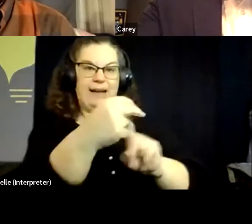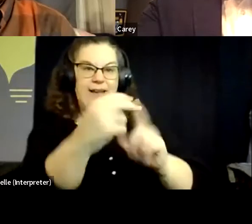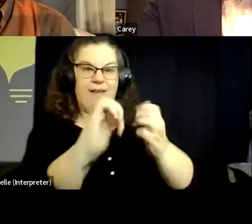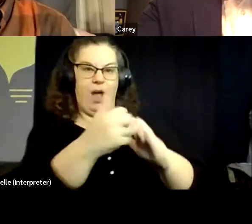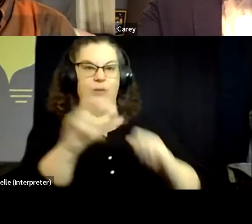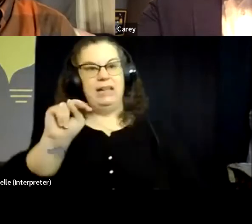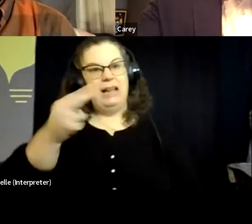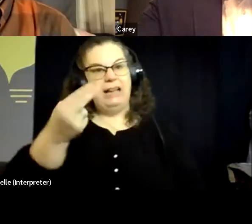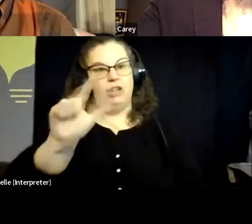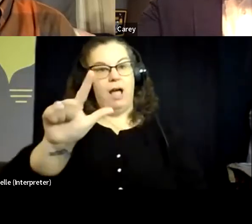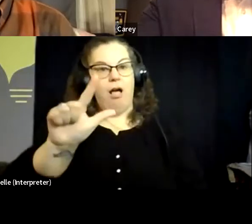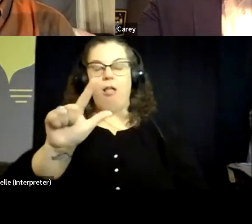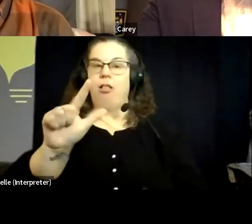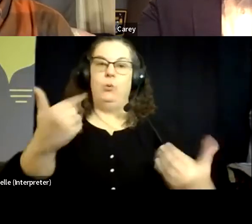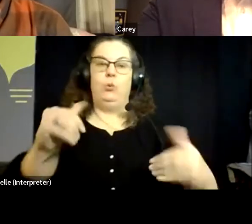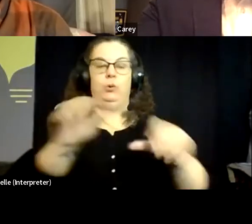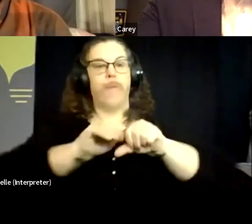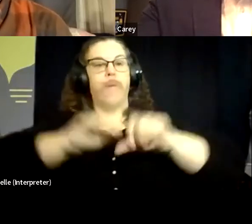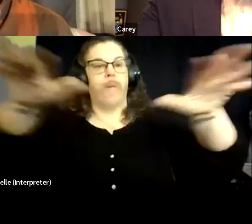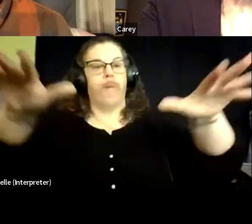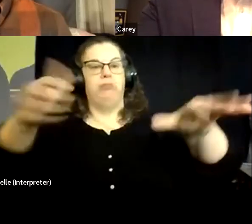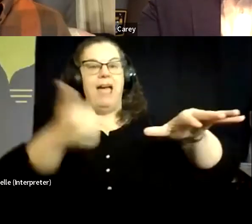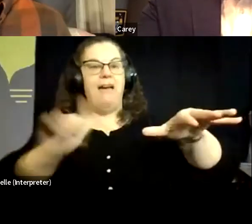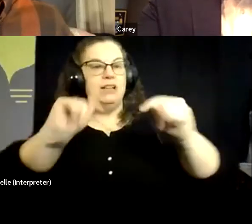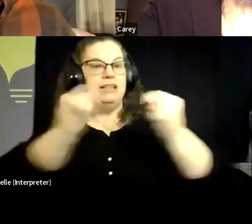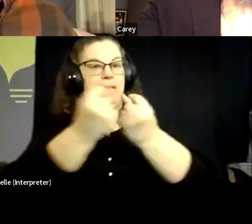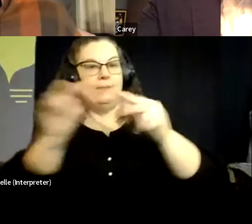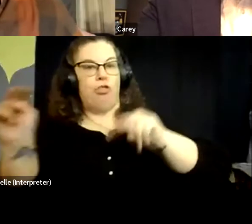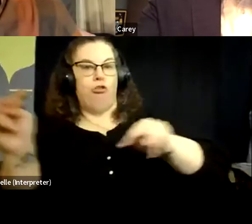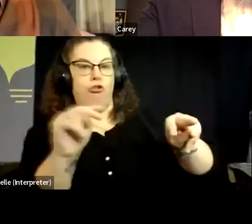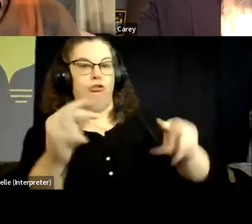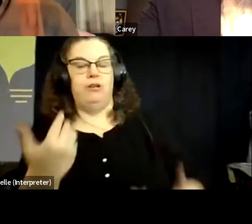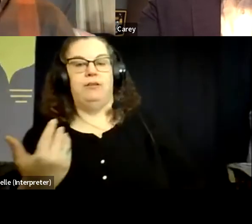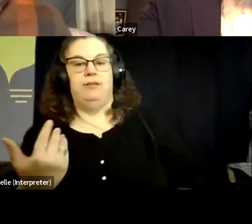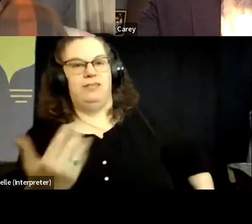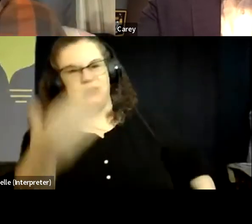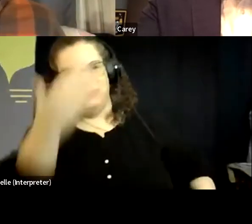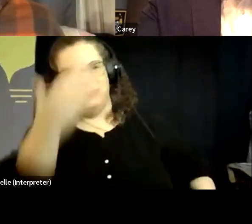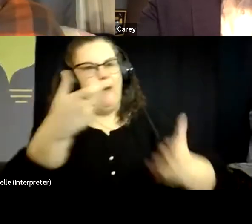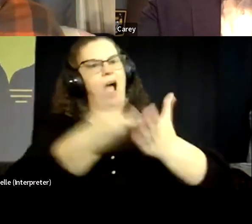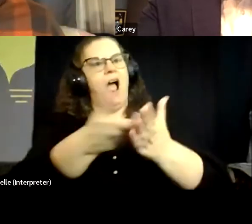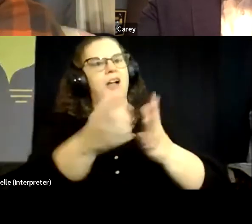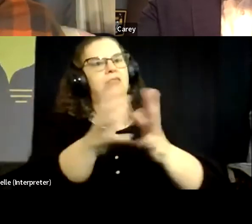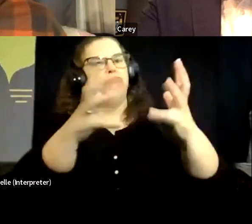NHY initiative, something every team is looking at. The game of hockey is a lot of fun.